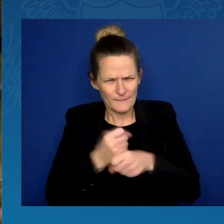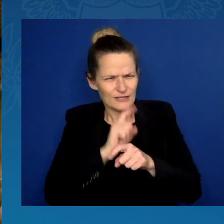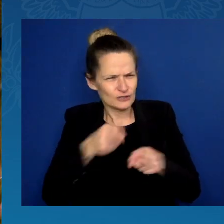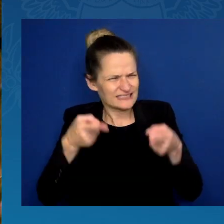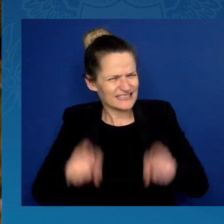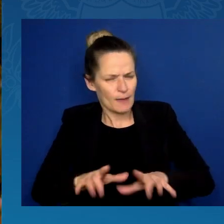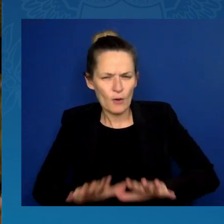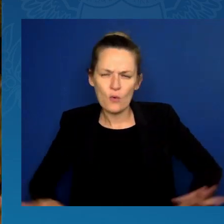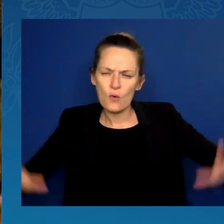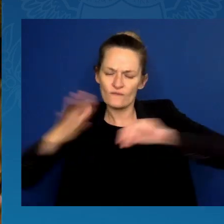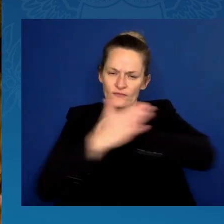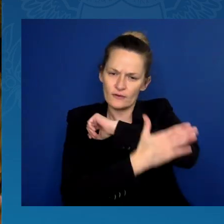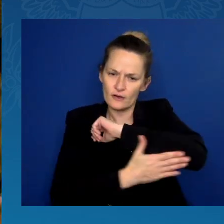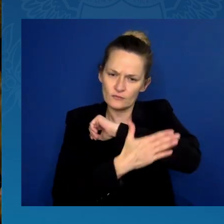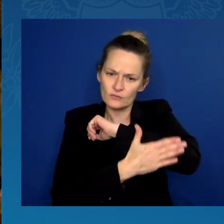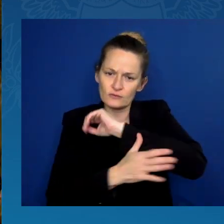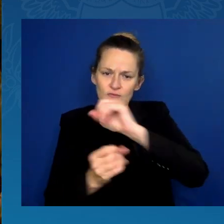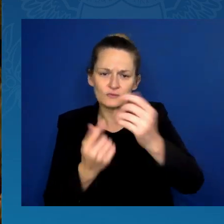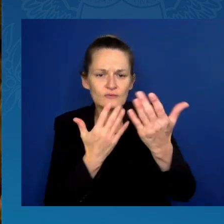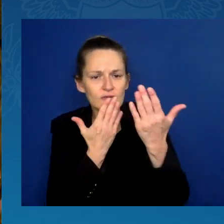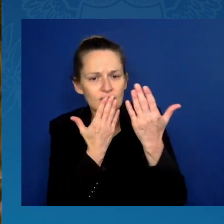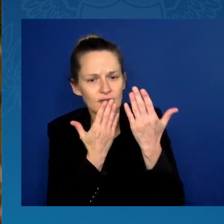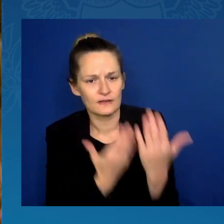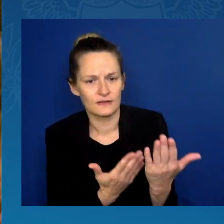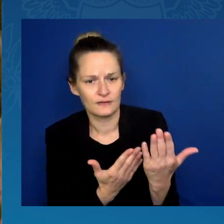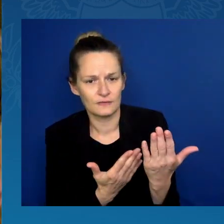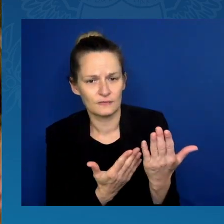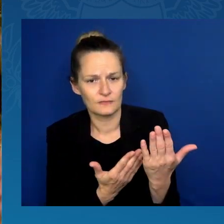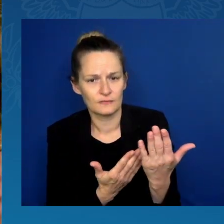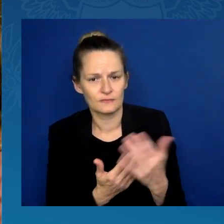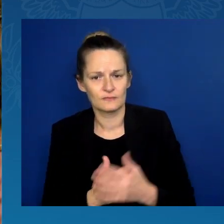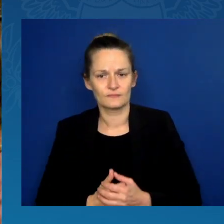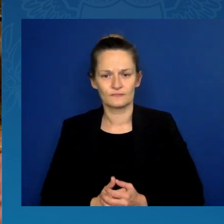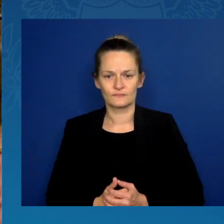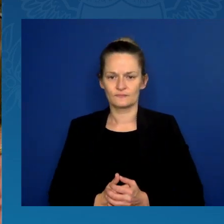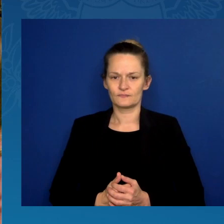we'll hear from Representative Torres from Nevada. Representative Torres: Thank you. And thank you, Madam Vice President,